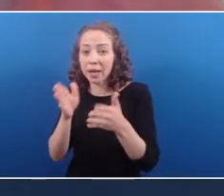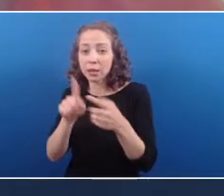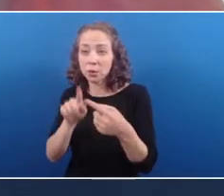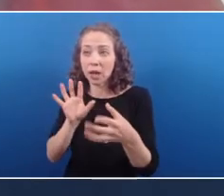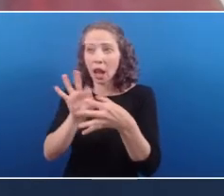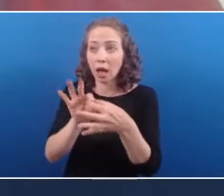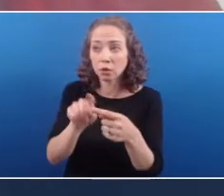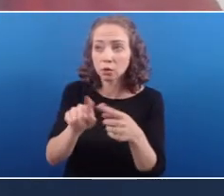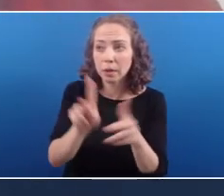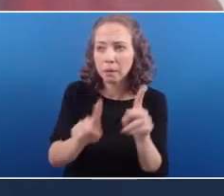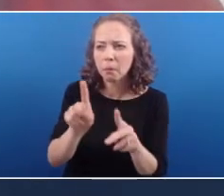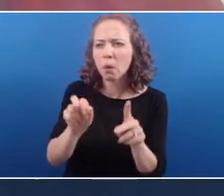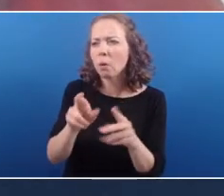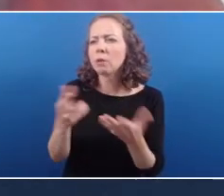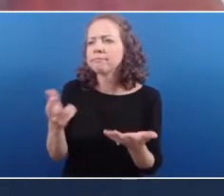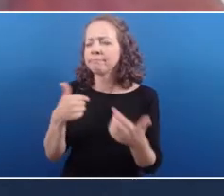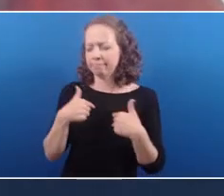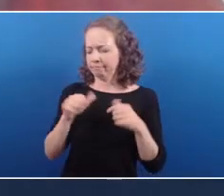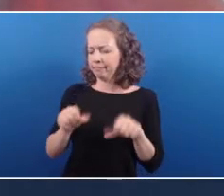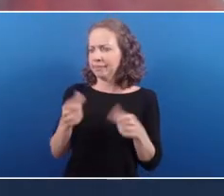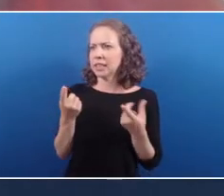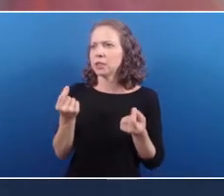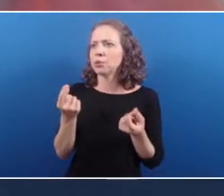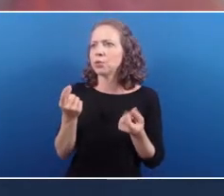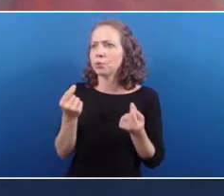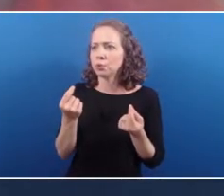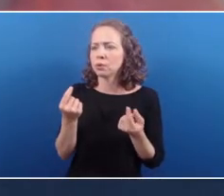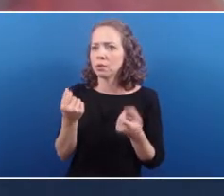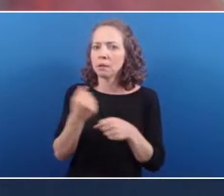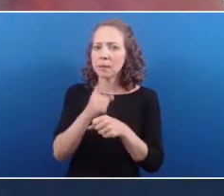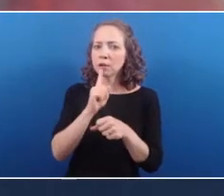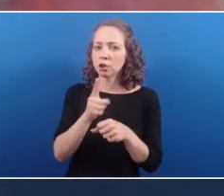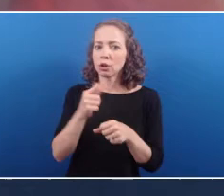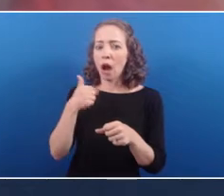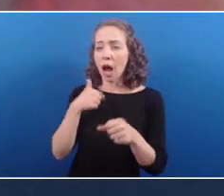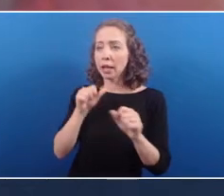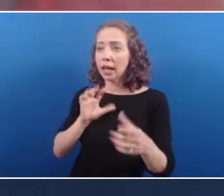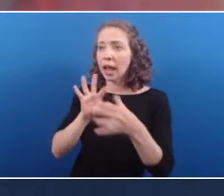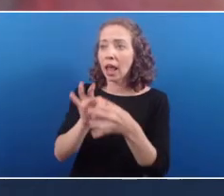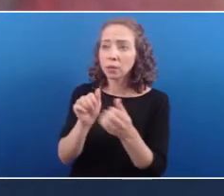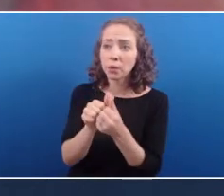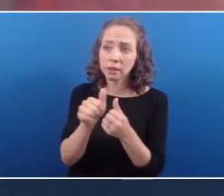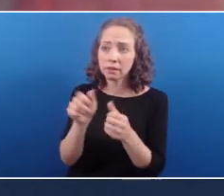Or just some things I could do to make sure that I am able to connect with my colleagues, as well.